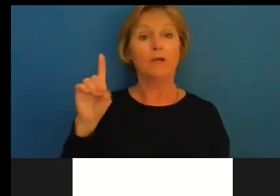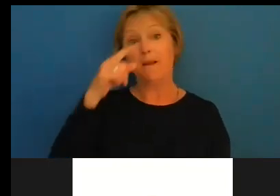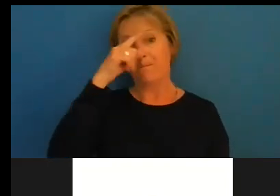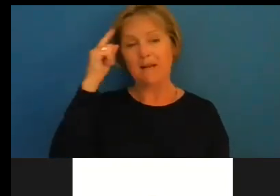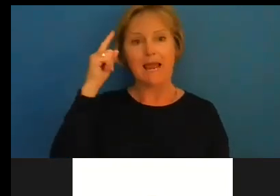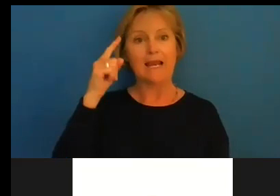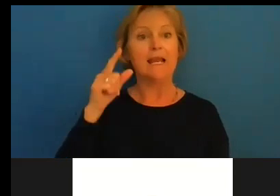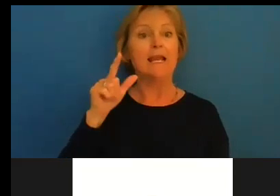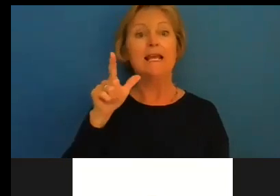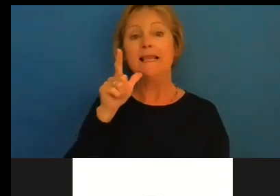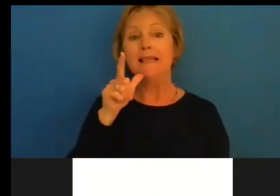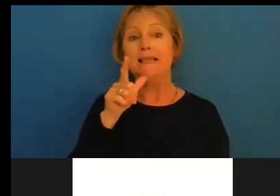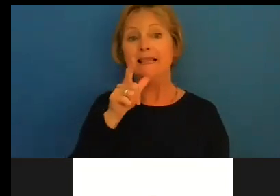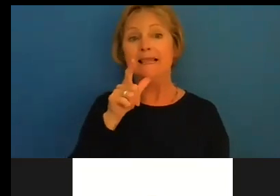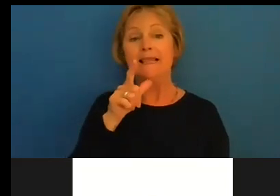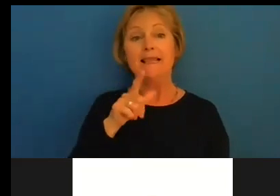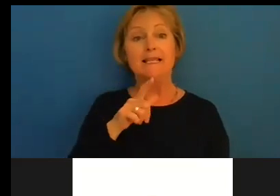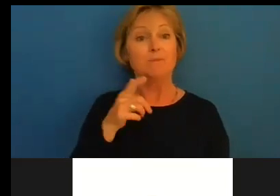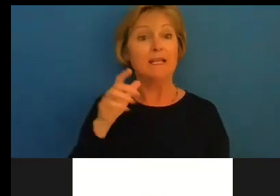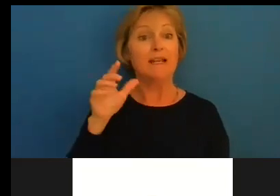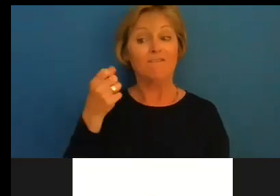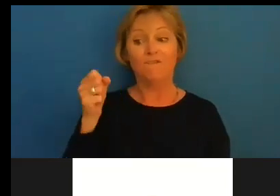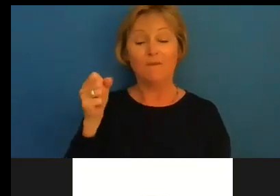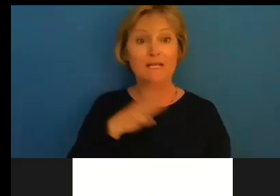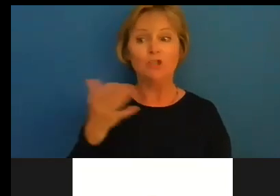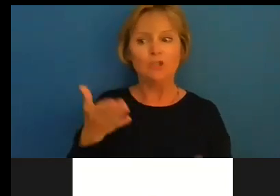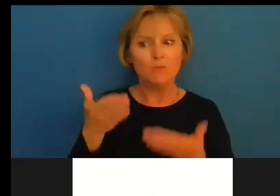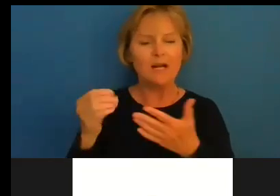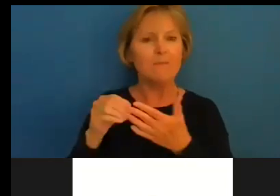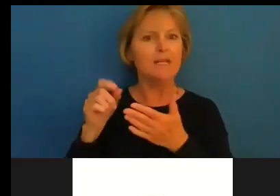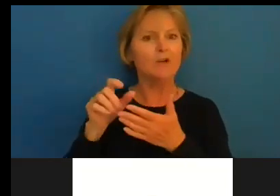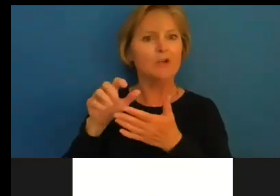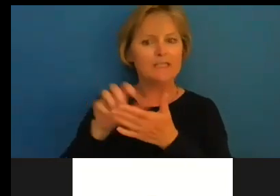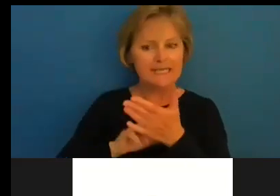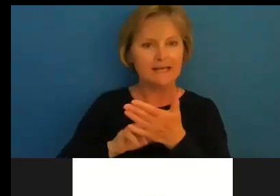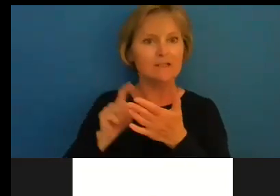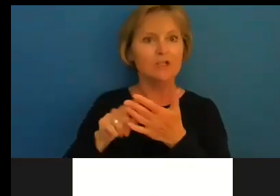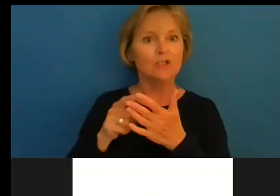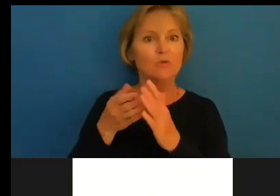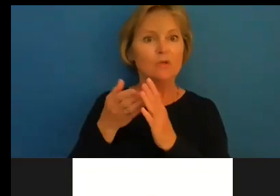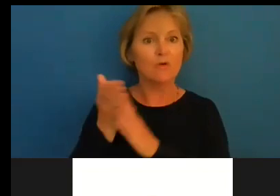She brought it up in her text when she was going through cancer a second time.